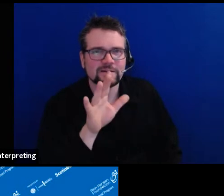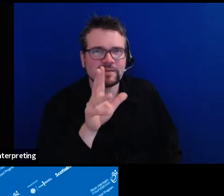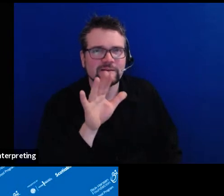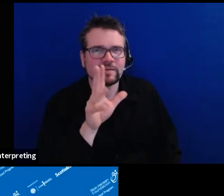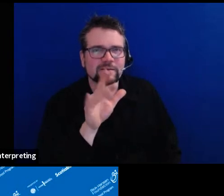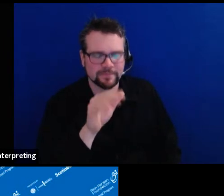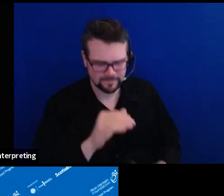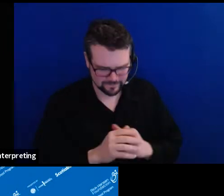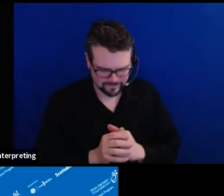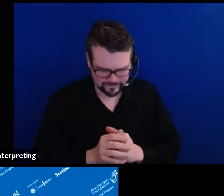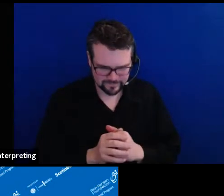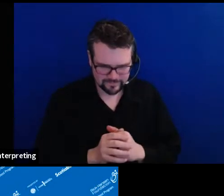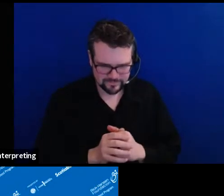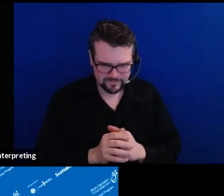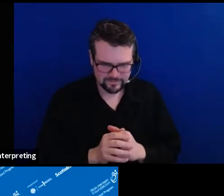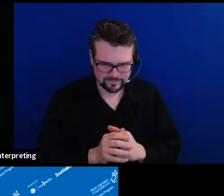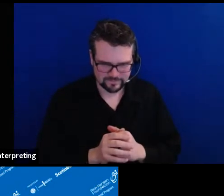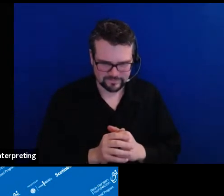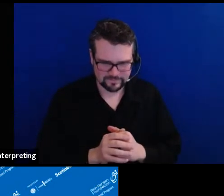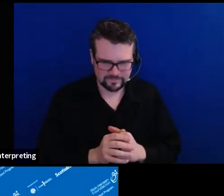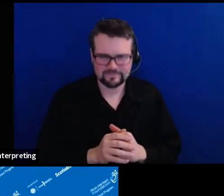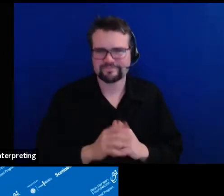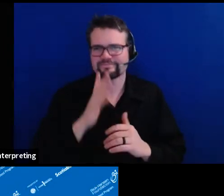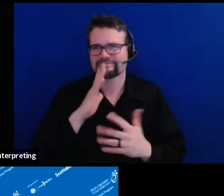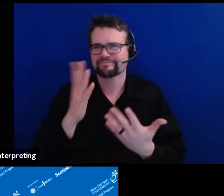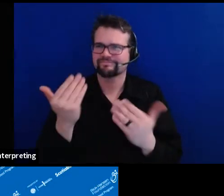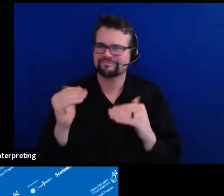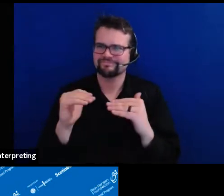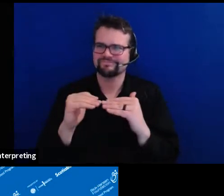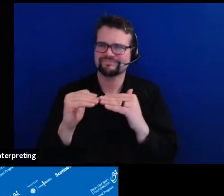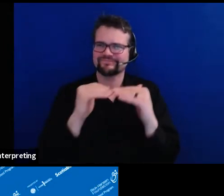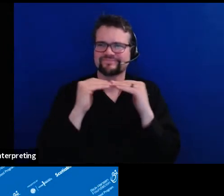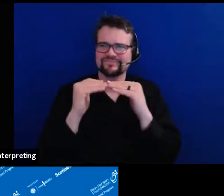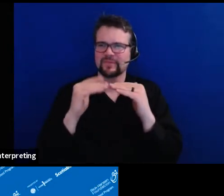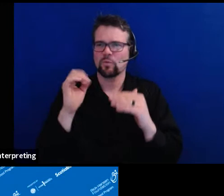EQUITY VERSUS EQUALITY, RIGHT? SO IT'S ALWAYS SORT OF THIS